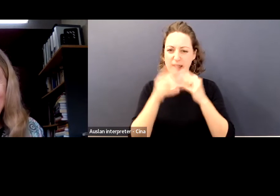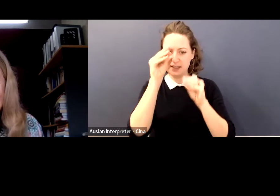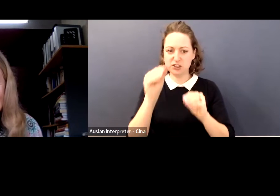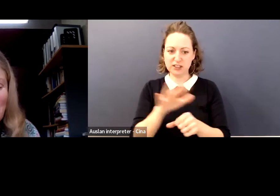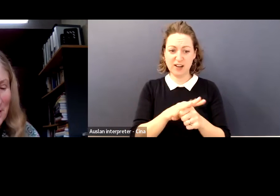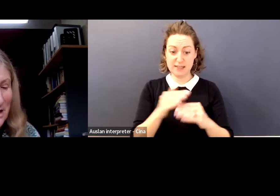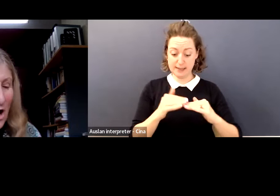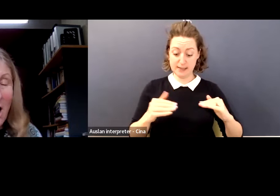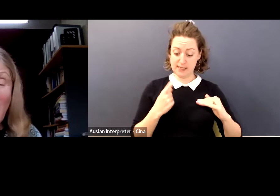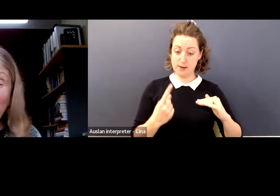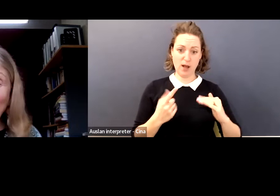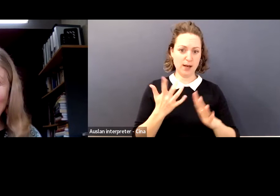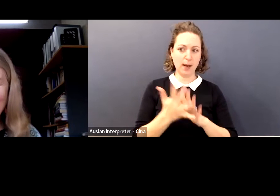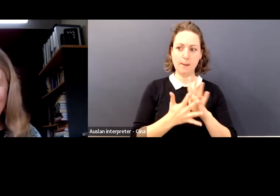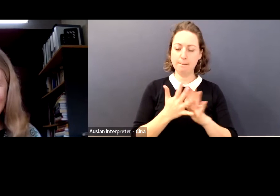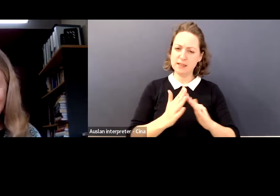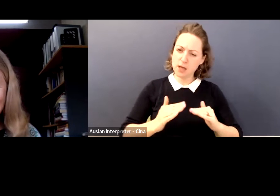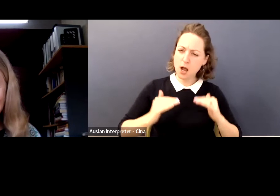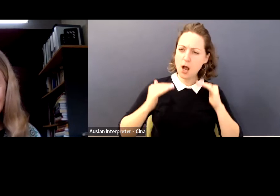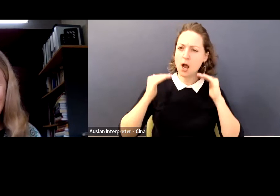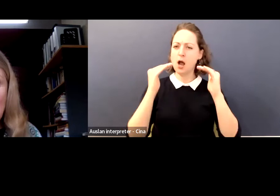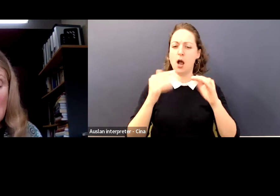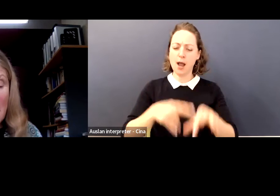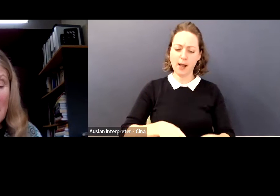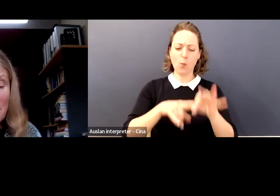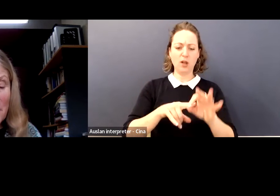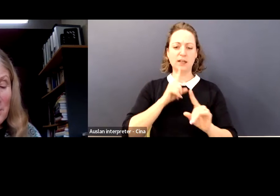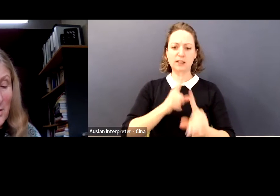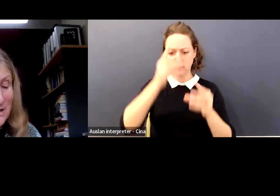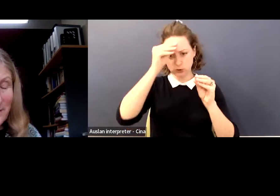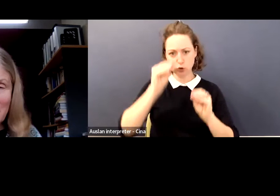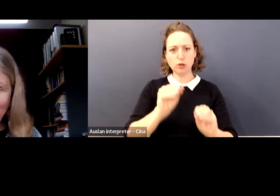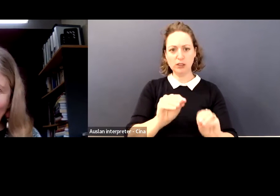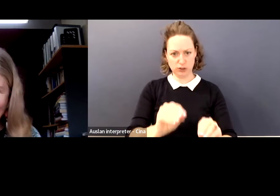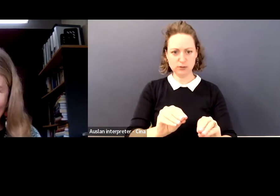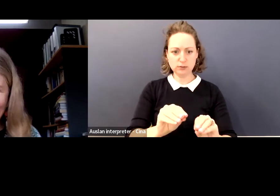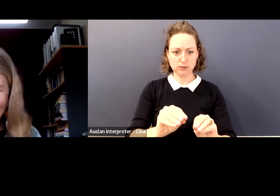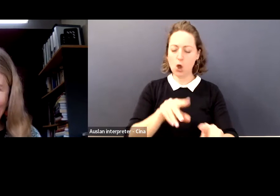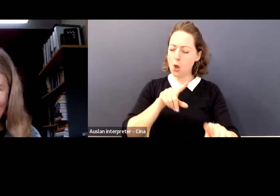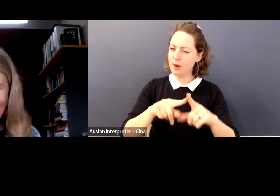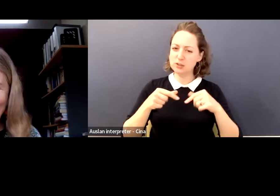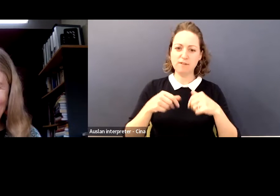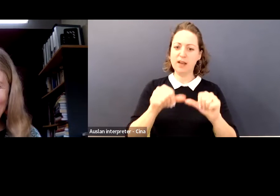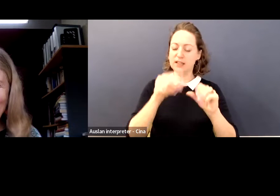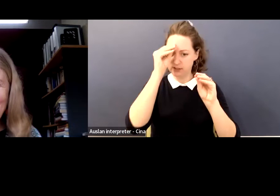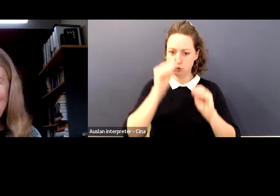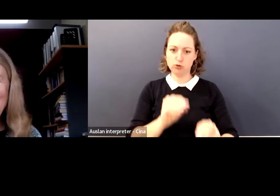is absolutely high quality instruction, the most effective type of instruction that we believe